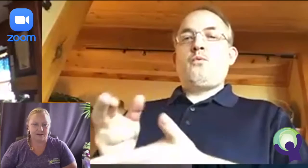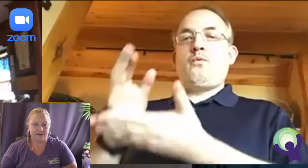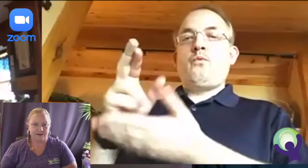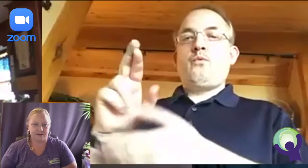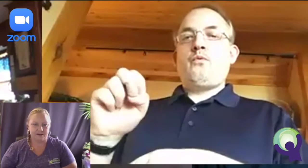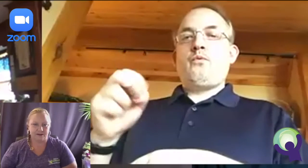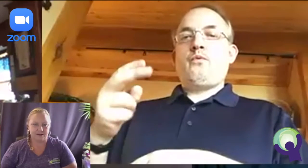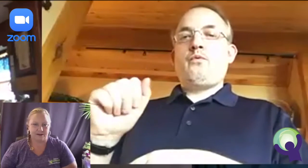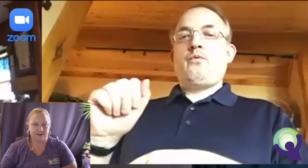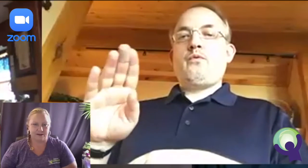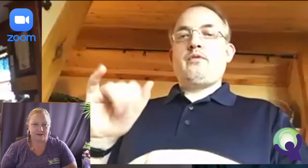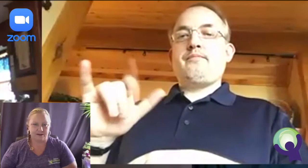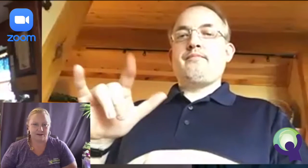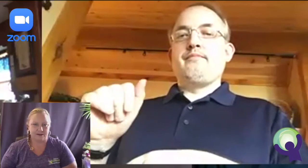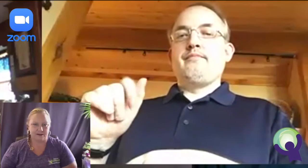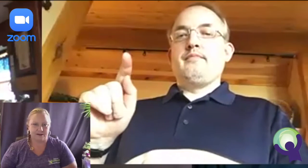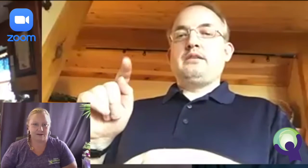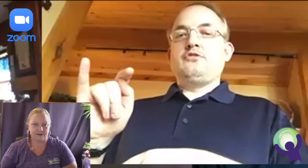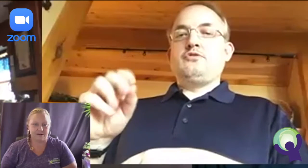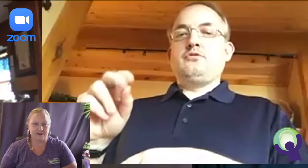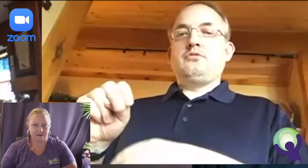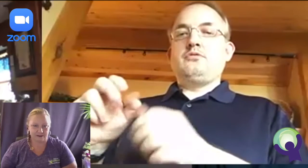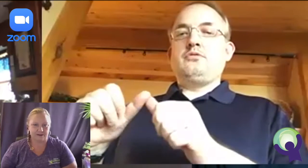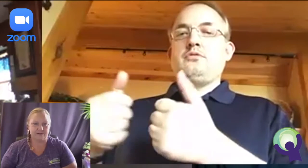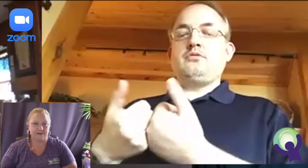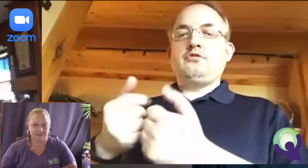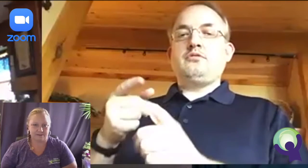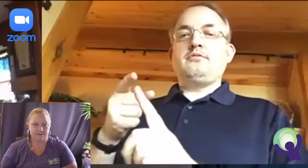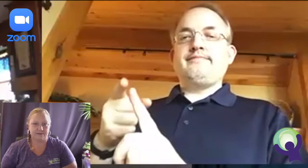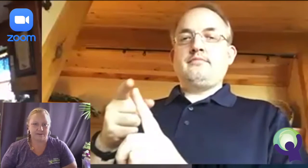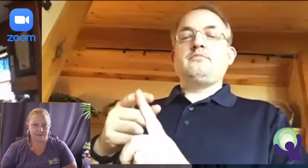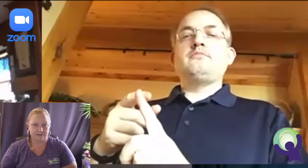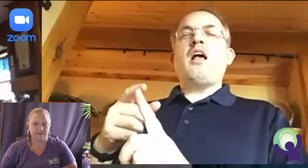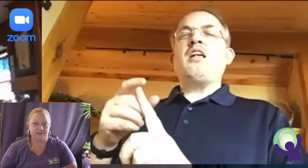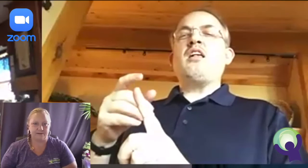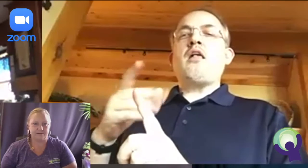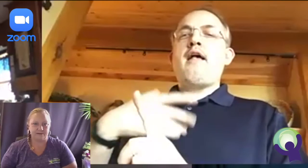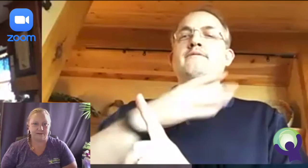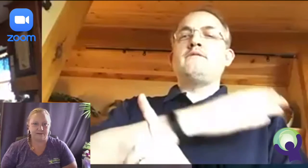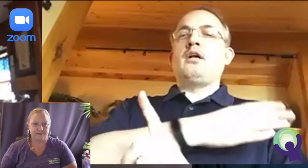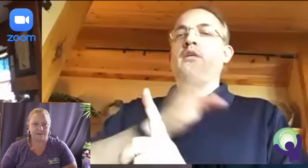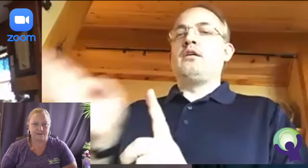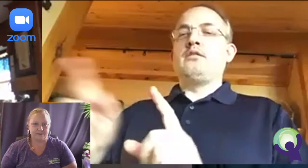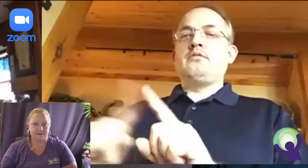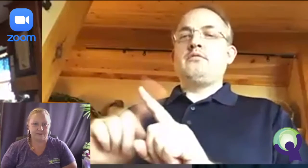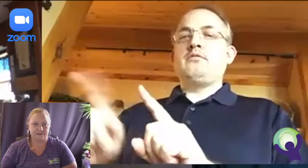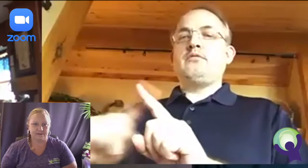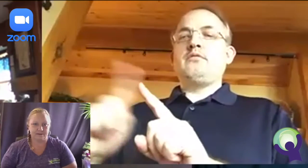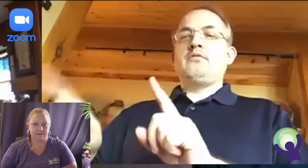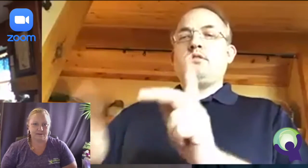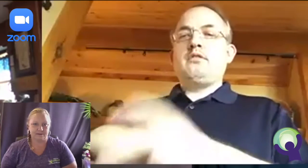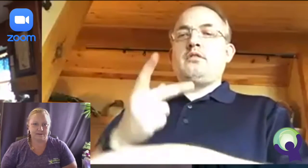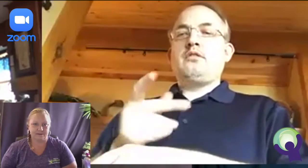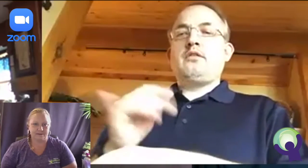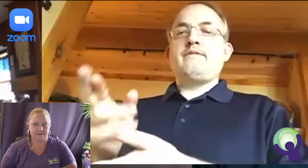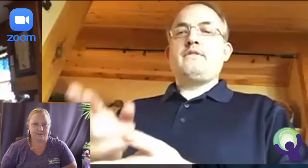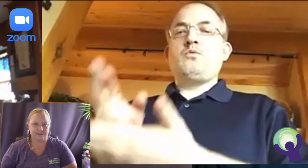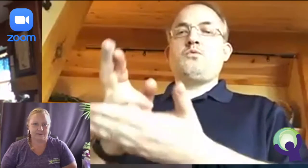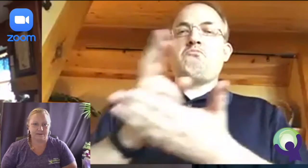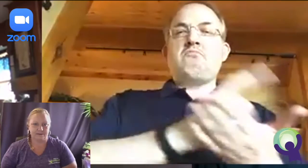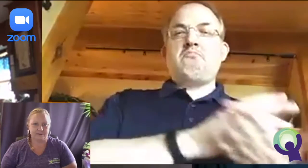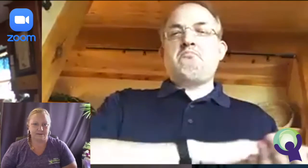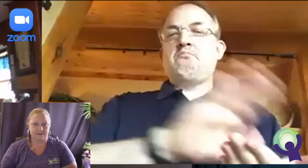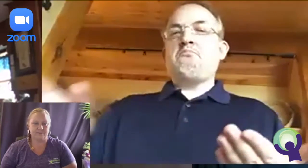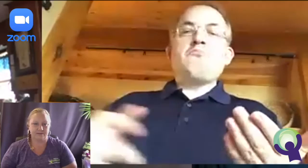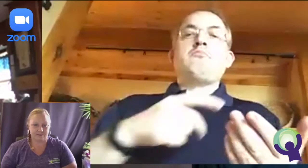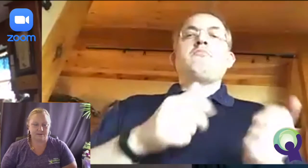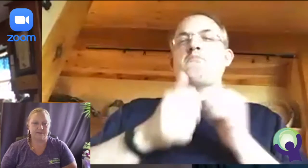Center, it's really a rehabilitation organization rehabilitation center and so there are so many